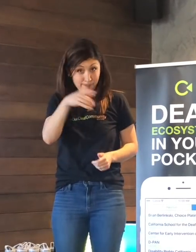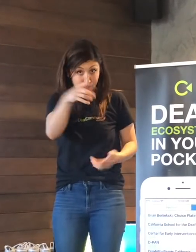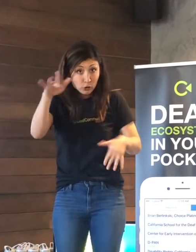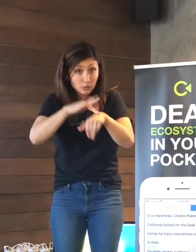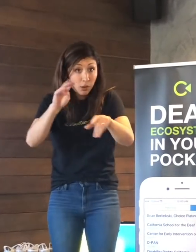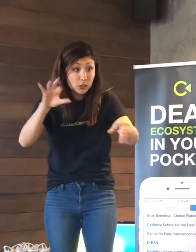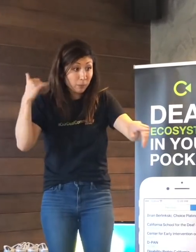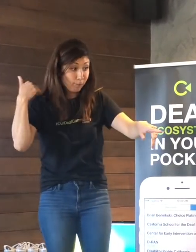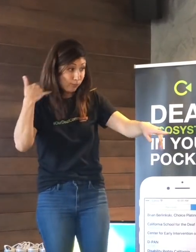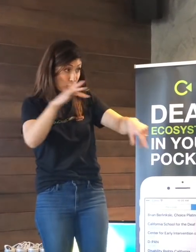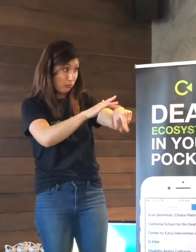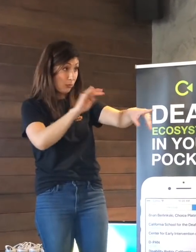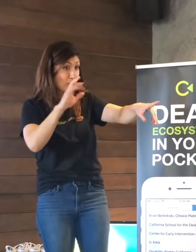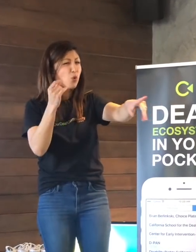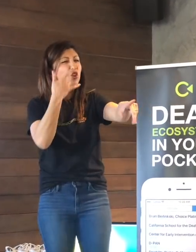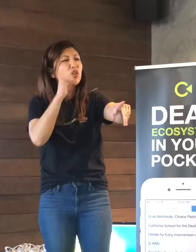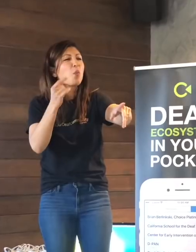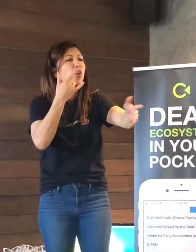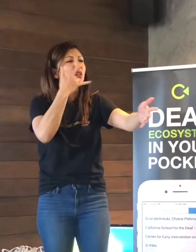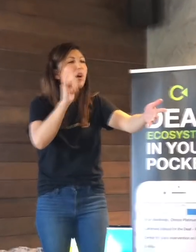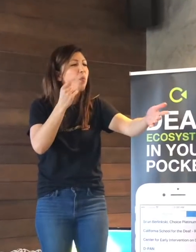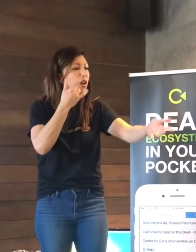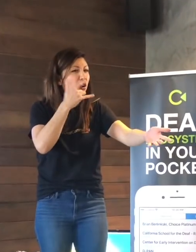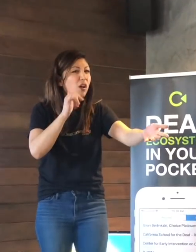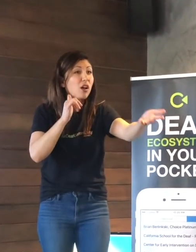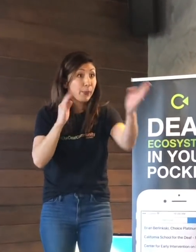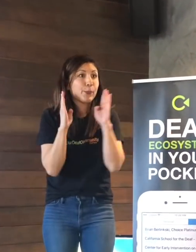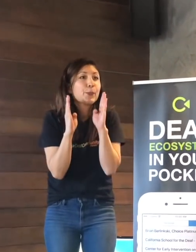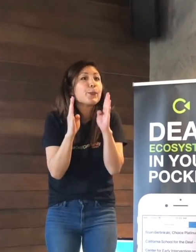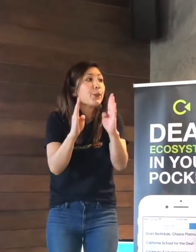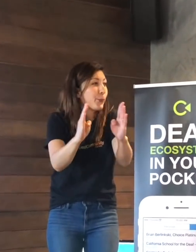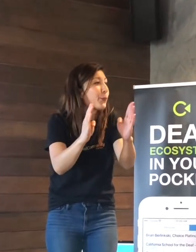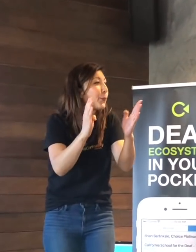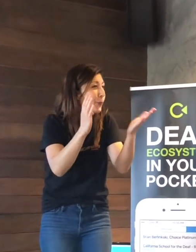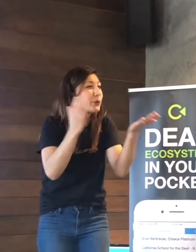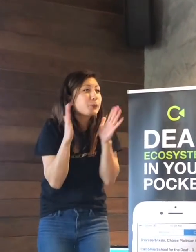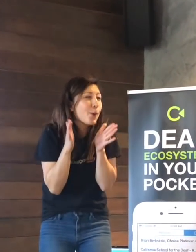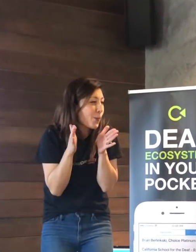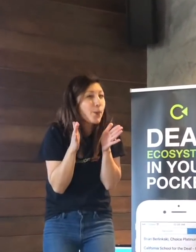Have you been to Mozzeria before? What does it look like? Narrow and small, yes.